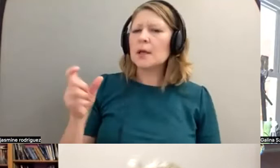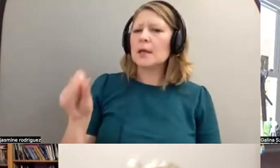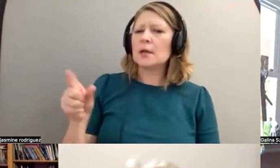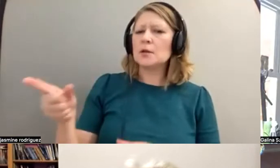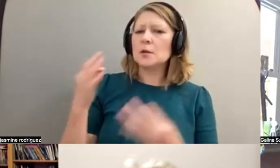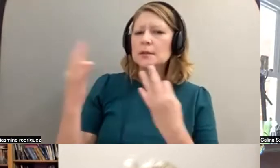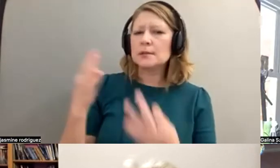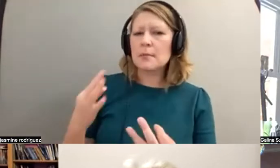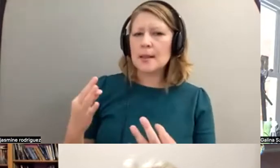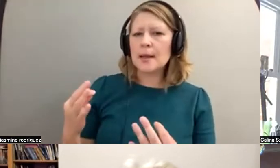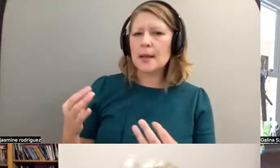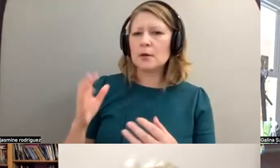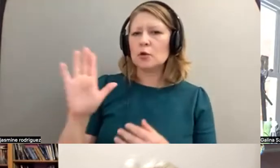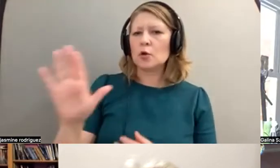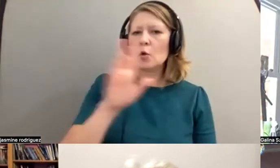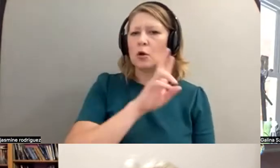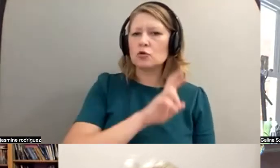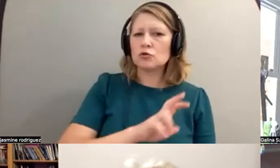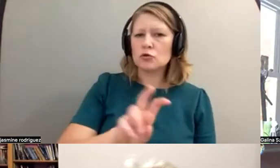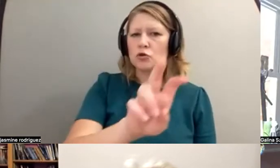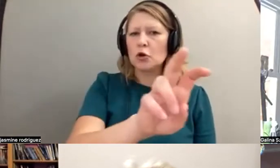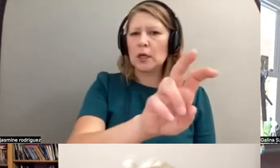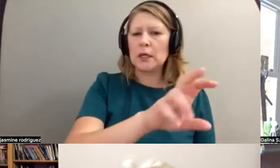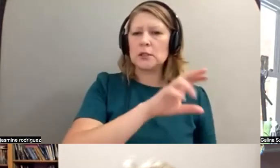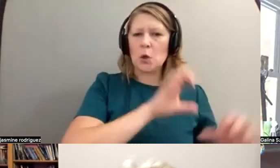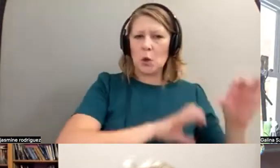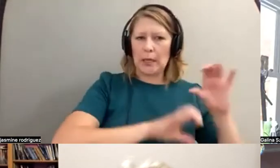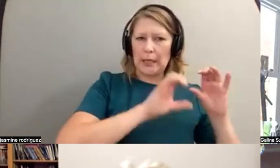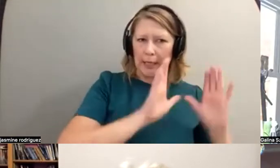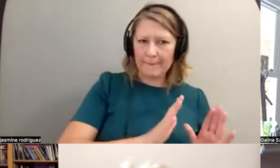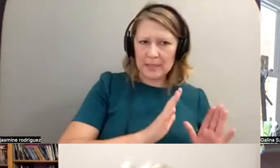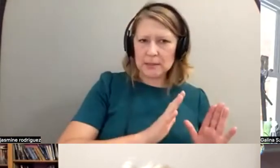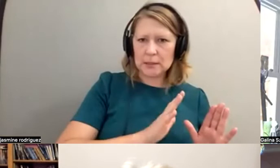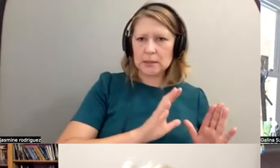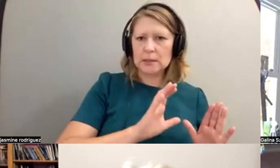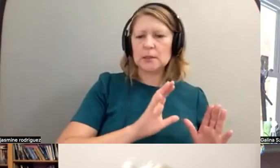from being a chemist, to being an artist? Because you mentioned how you were really